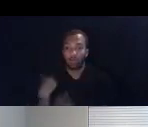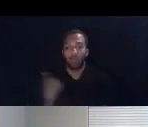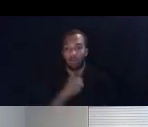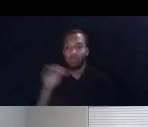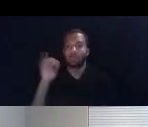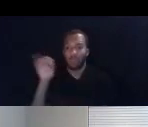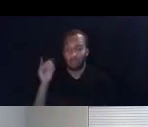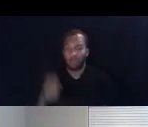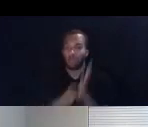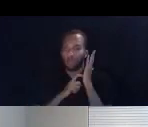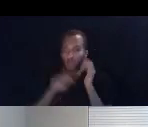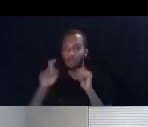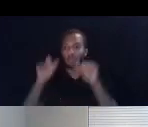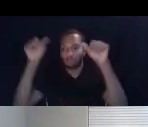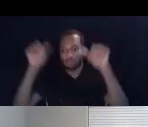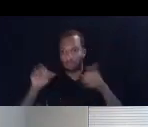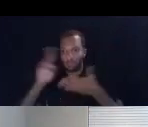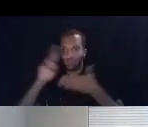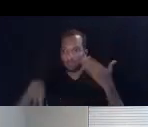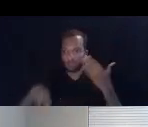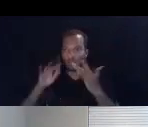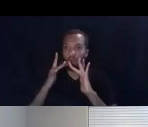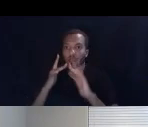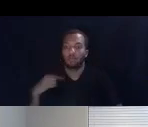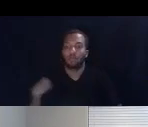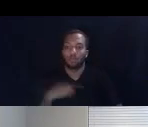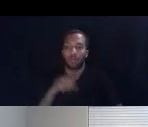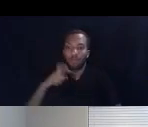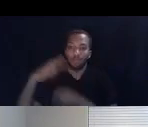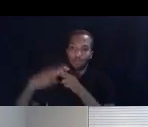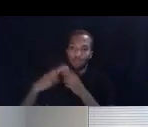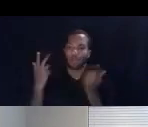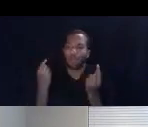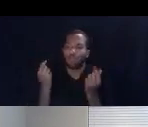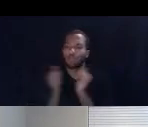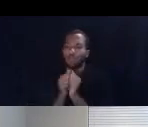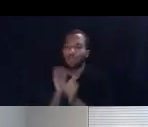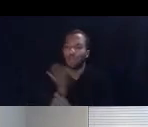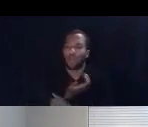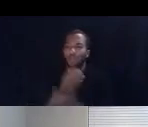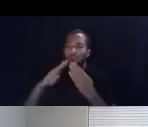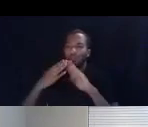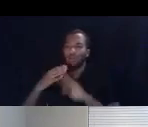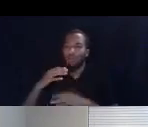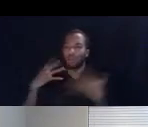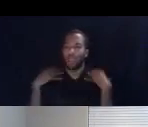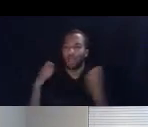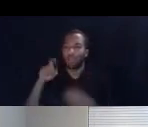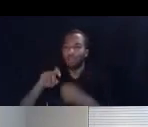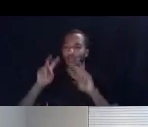where we mentioned what we did with our community health needs assessment, but also more on the progress